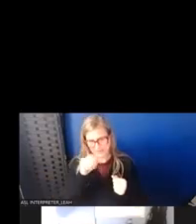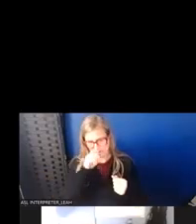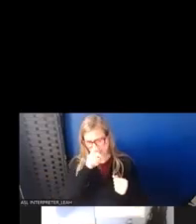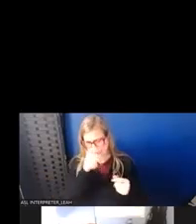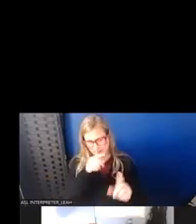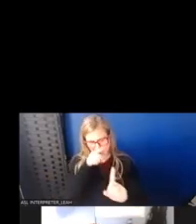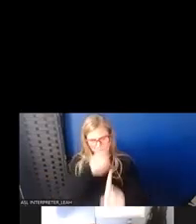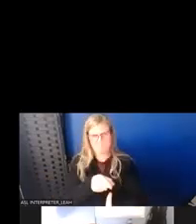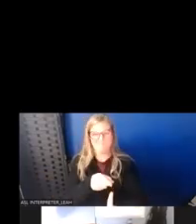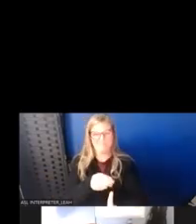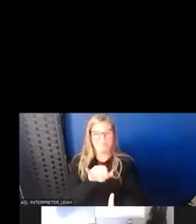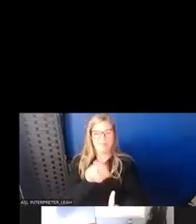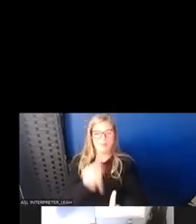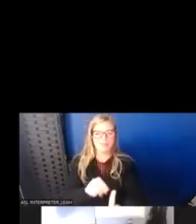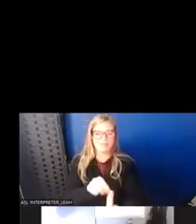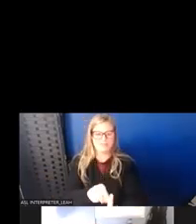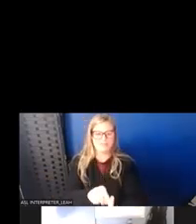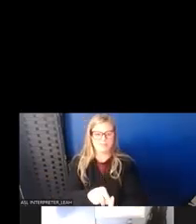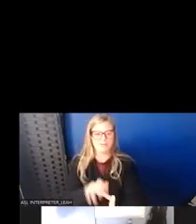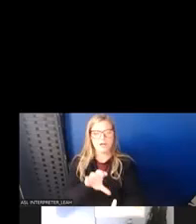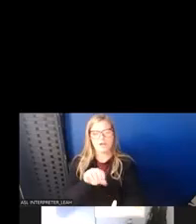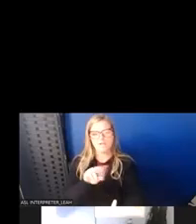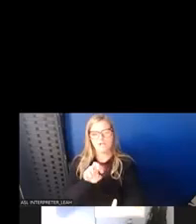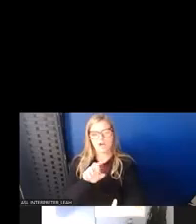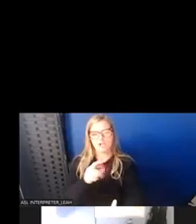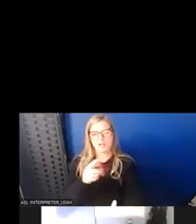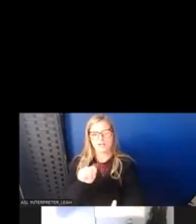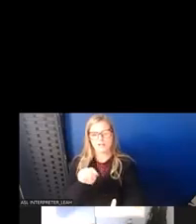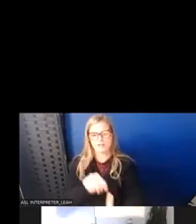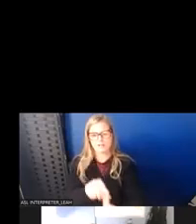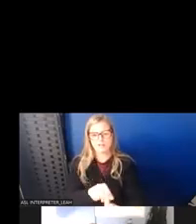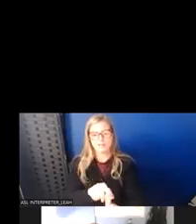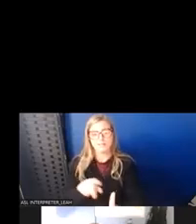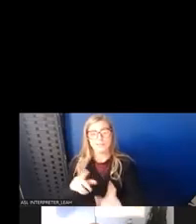creative of how we can overcome things, we want to have divergent thinking.